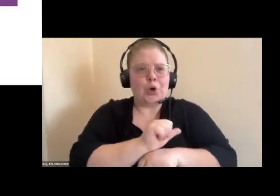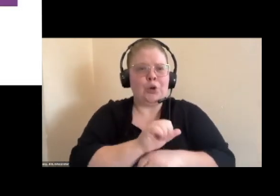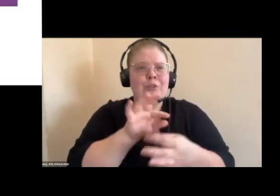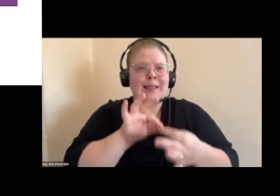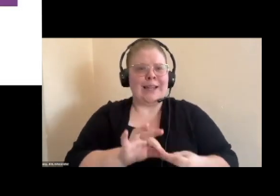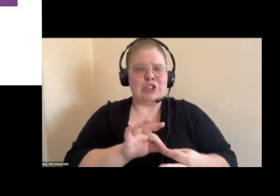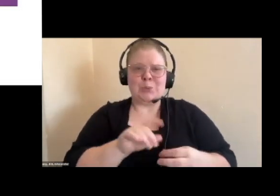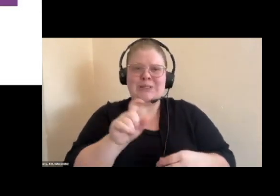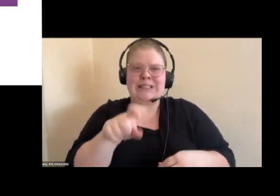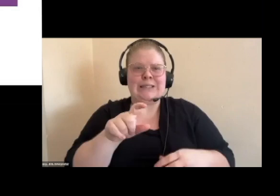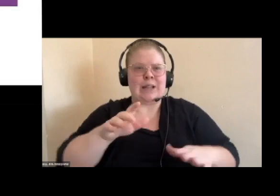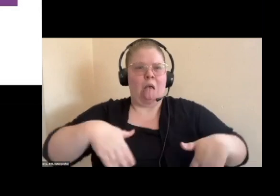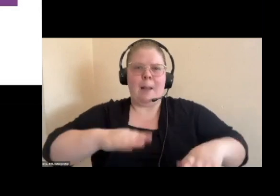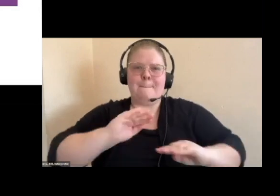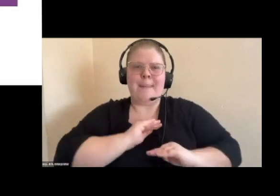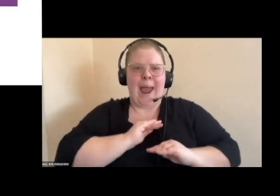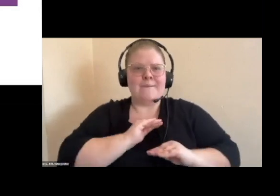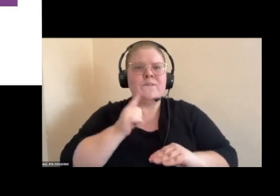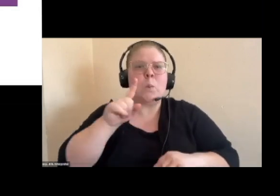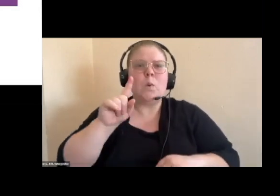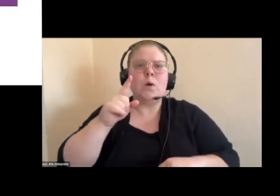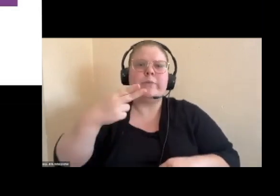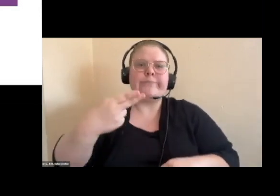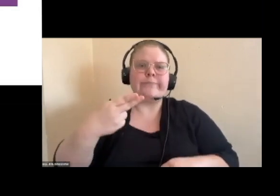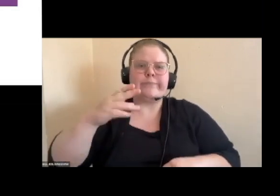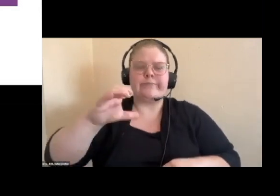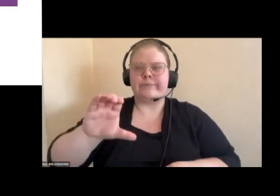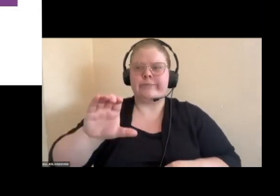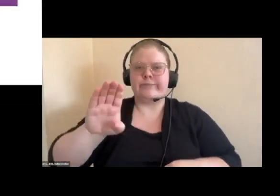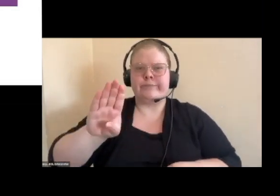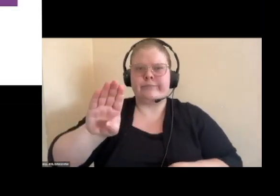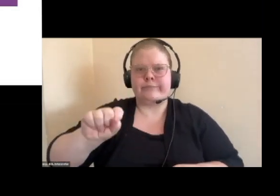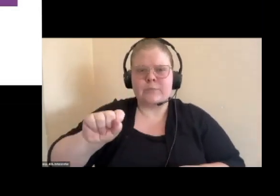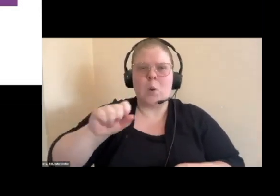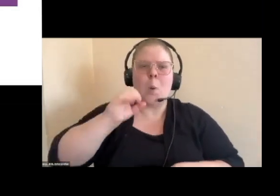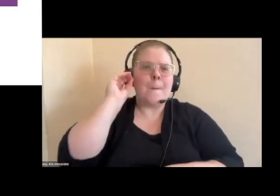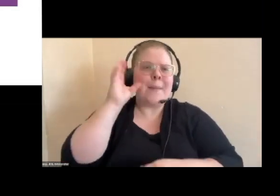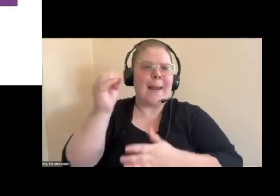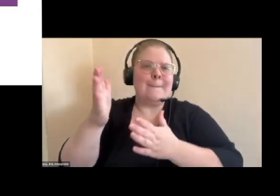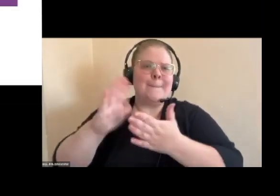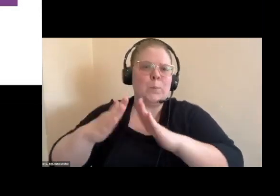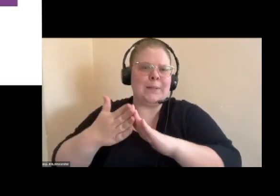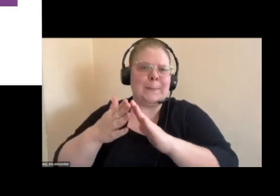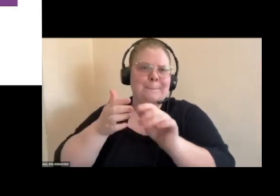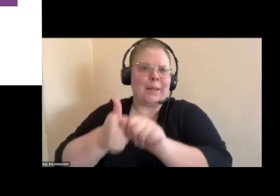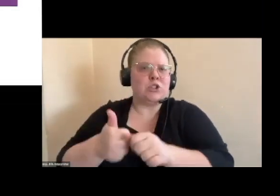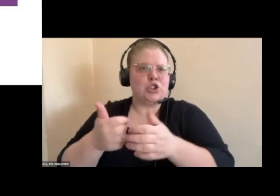for home and community based services. There's two ways to think about this. There's unmet needs,